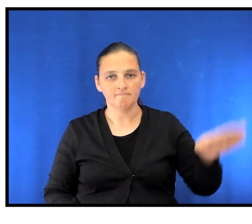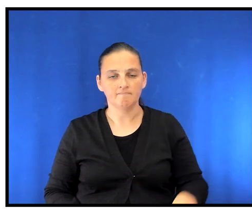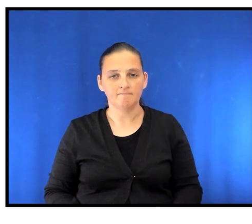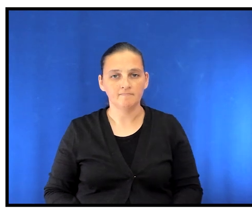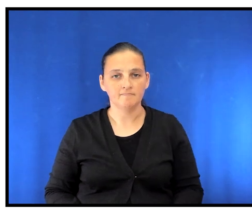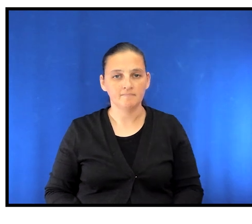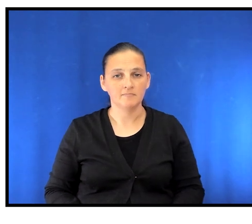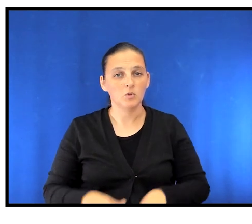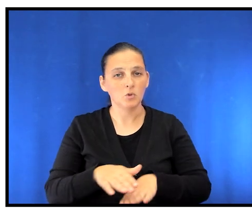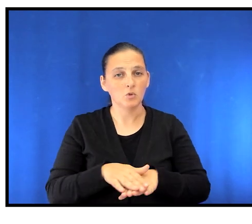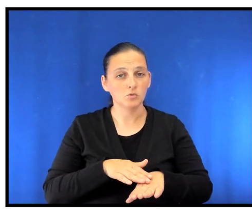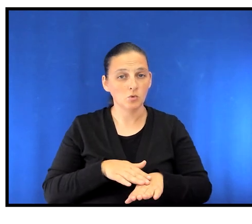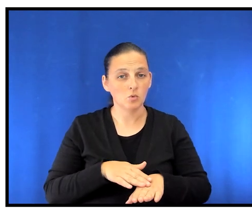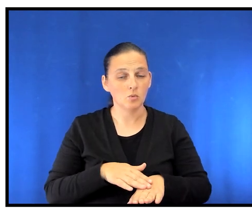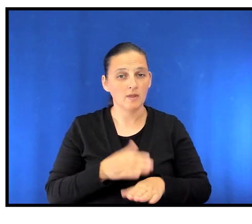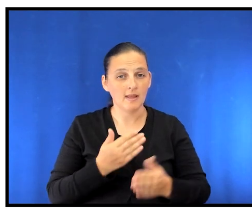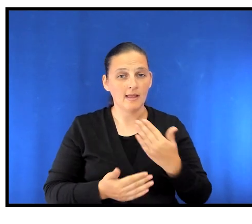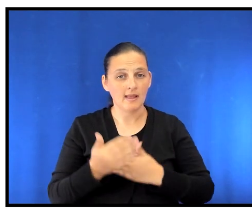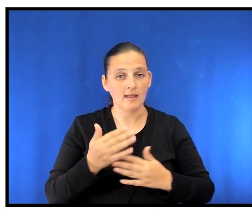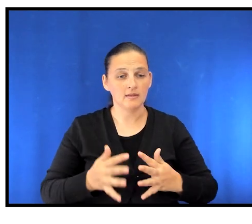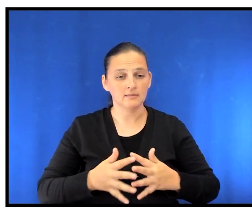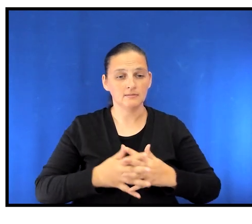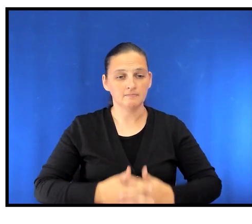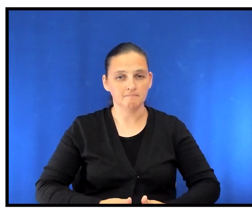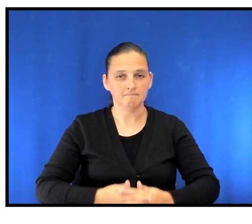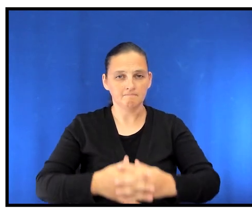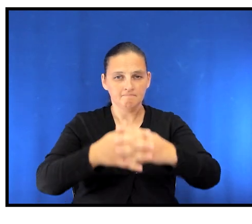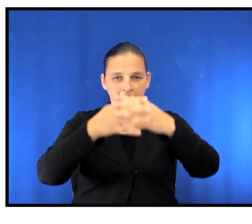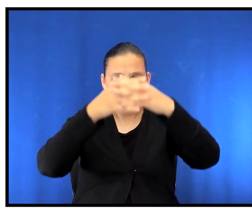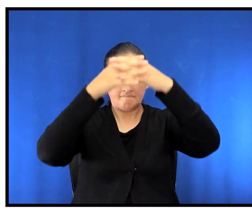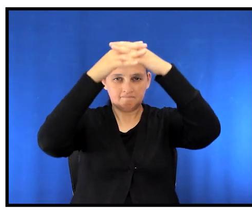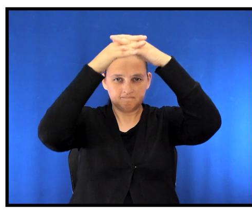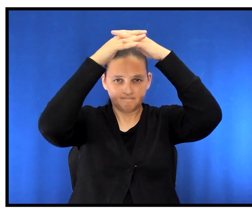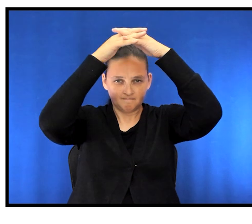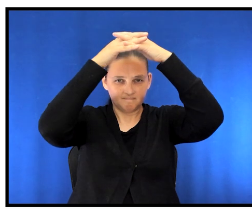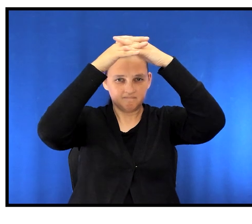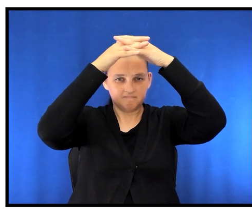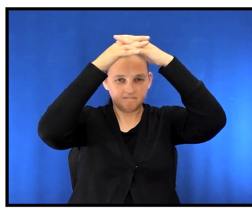Slowly clasp hands together and raise your arms above your head as high as is comfortable.